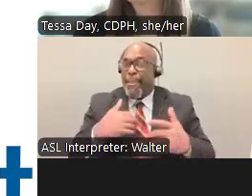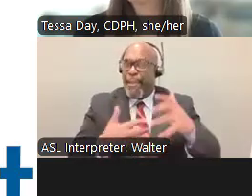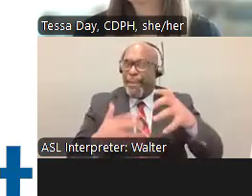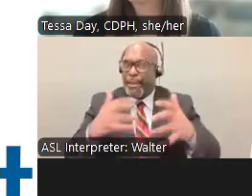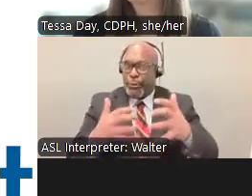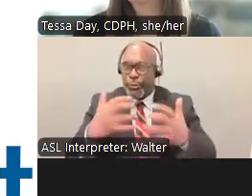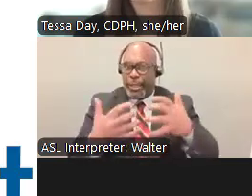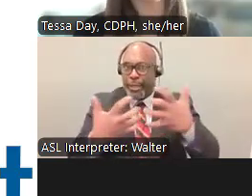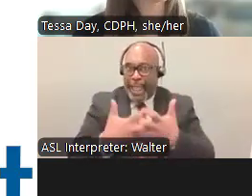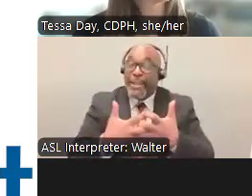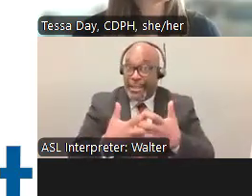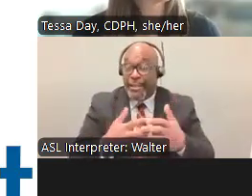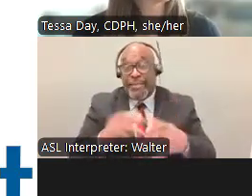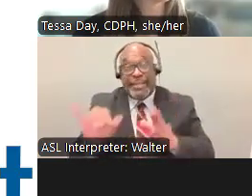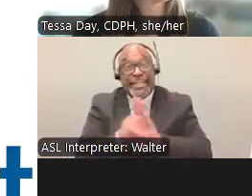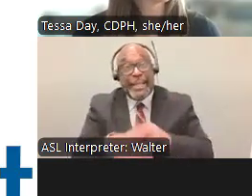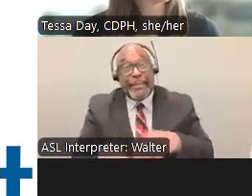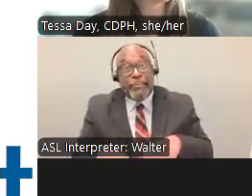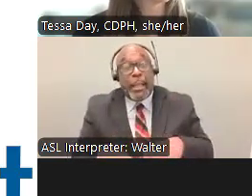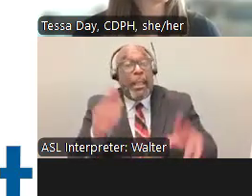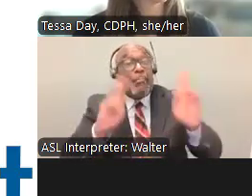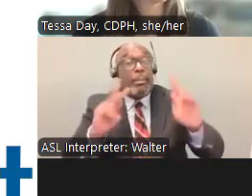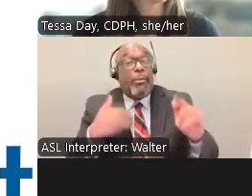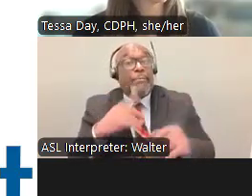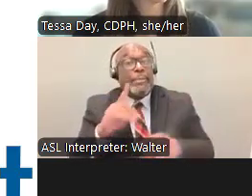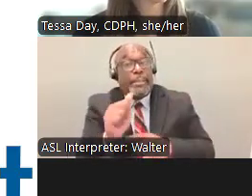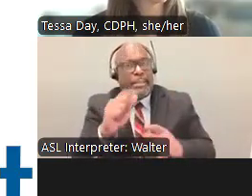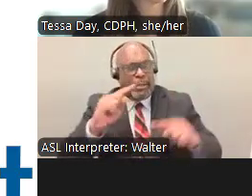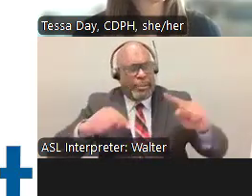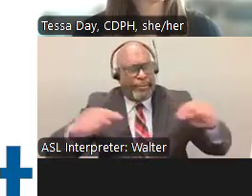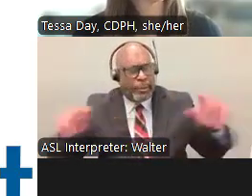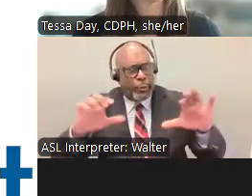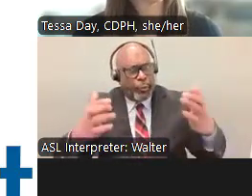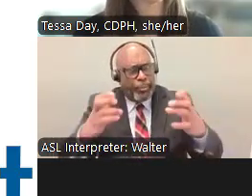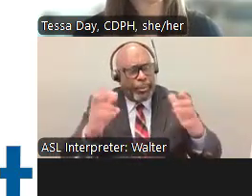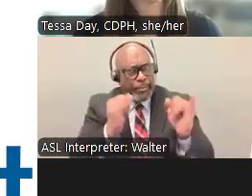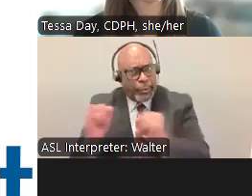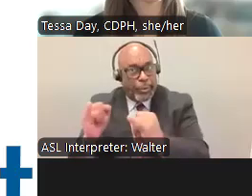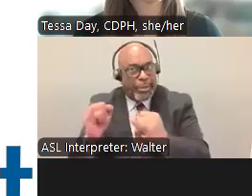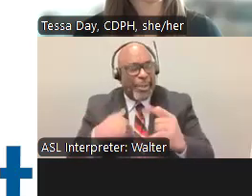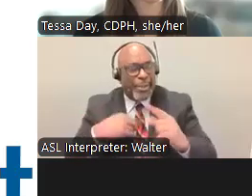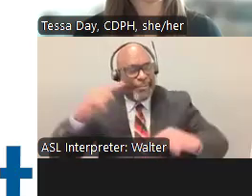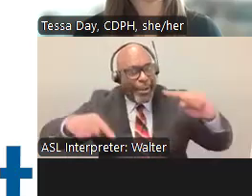13:22:45 identity. People with 13:22:47 disabilities are a diverse group 13:22:48 of individuals with various 13:22:50 types of disabilities from